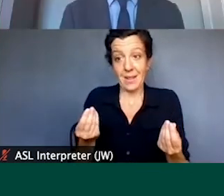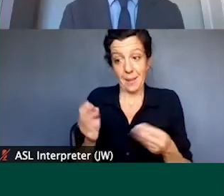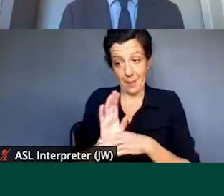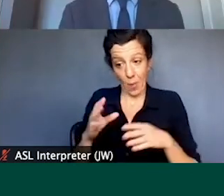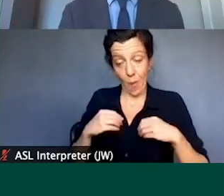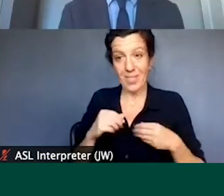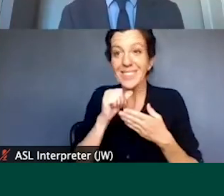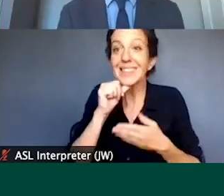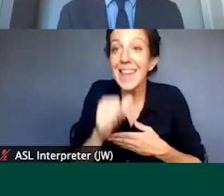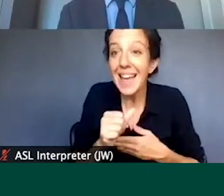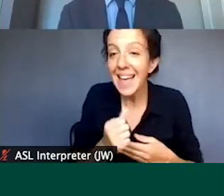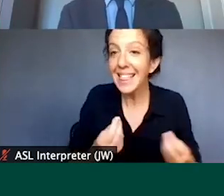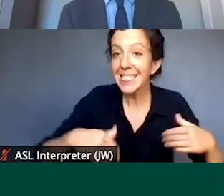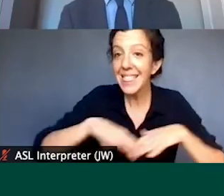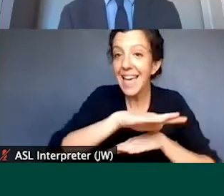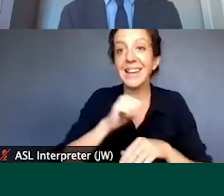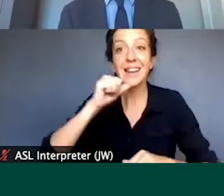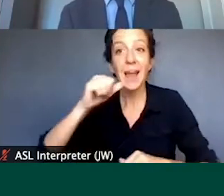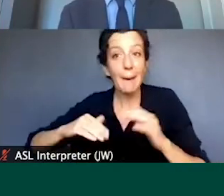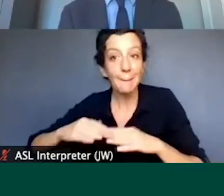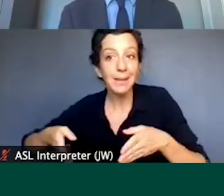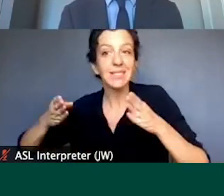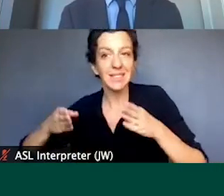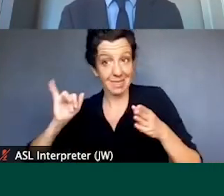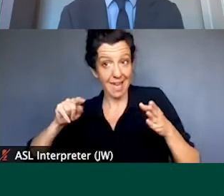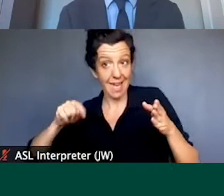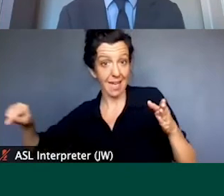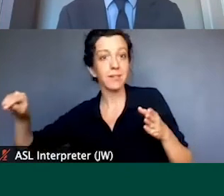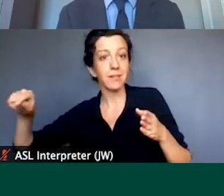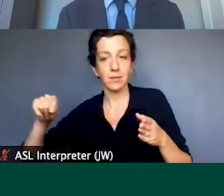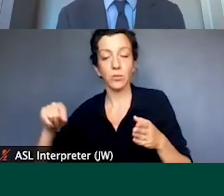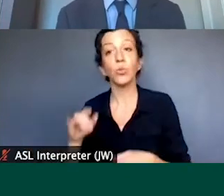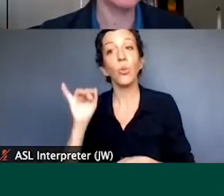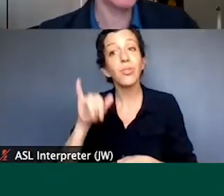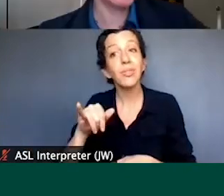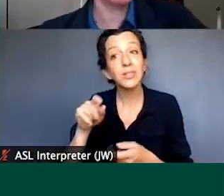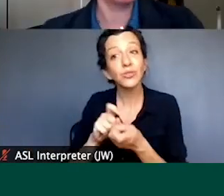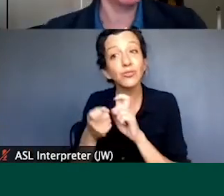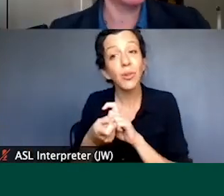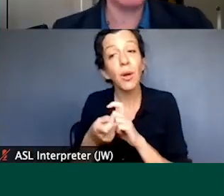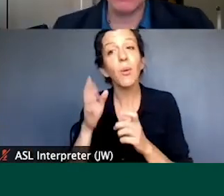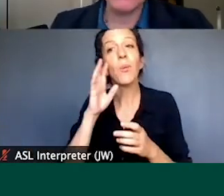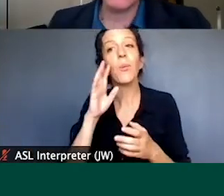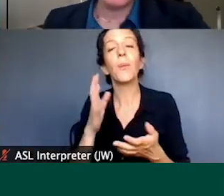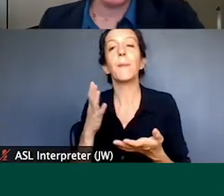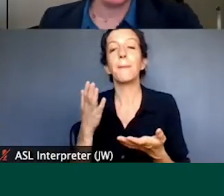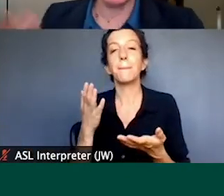I'm not sure I know what that question means. But I think -- Yeah, so is it all of the property that they own